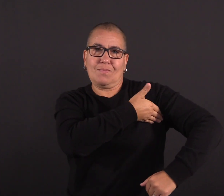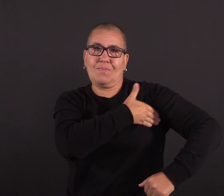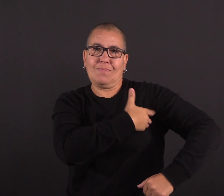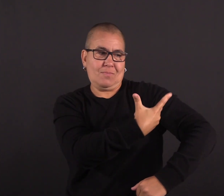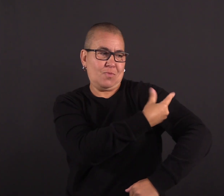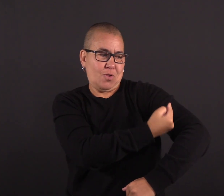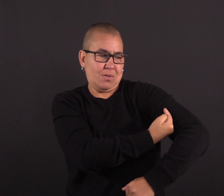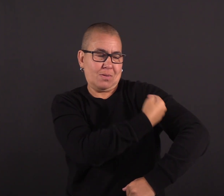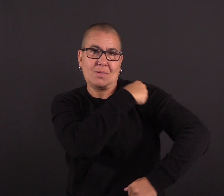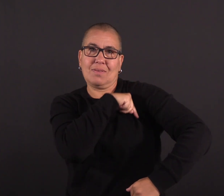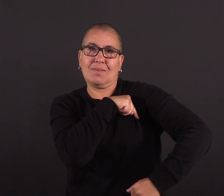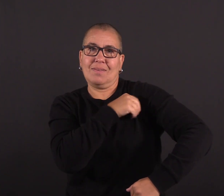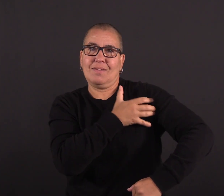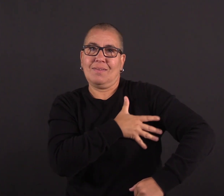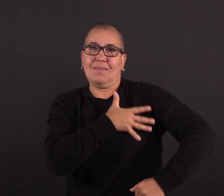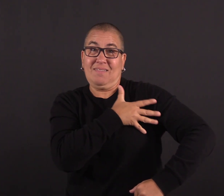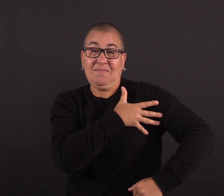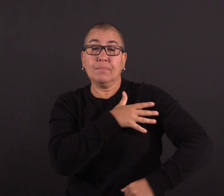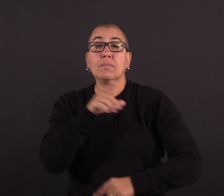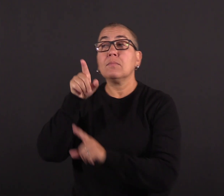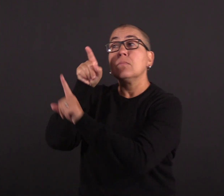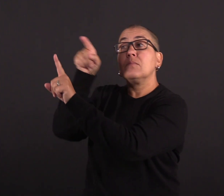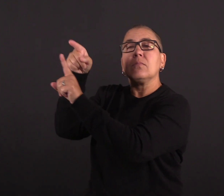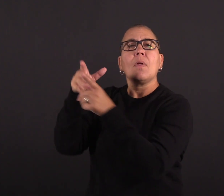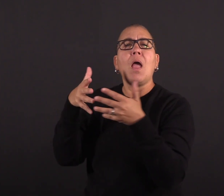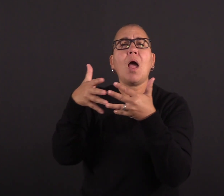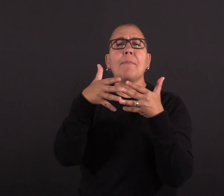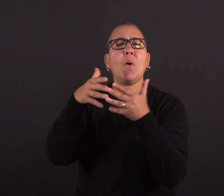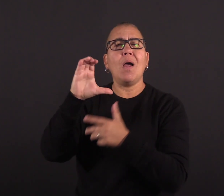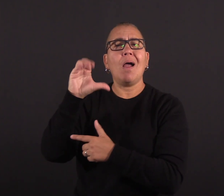Although the study showed a greater immune response, researchers can't